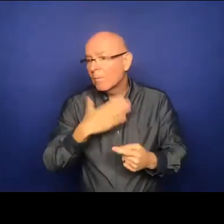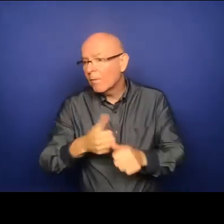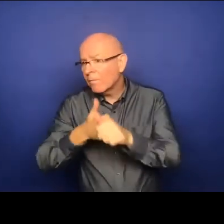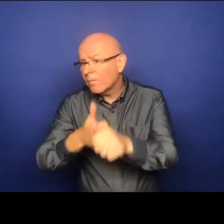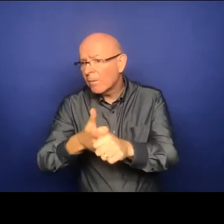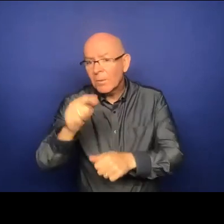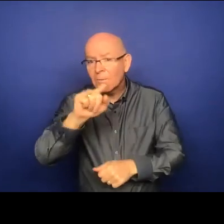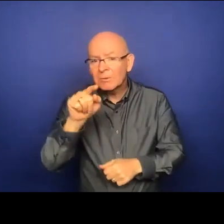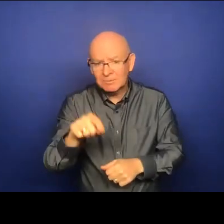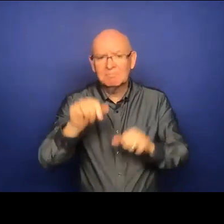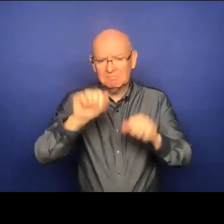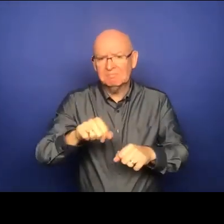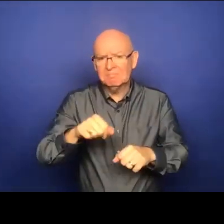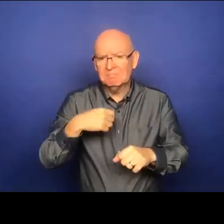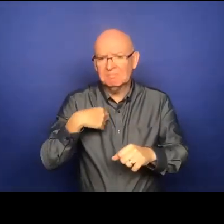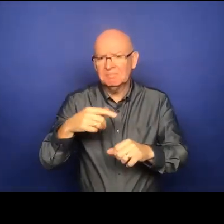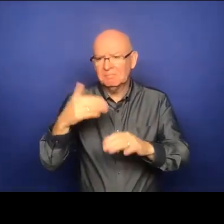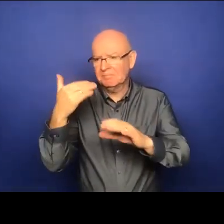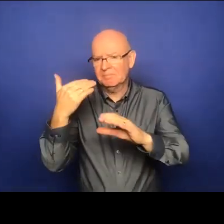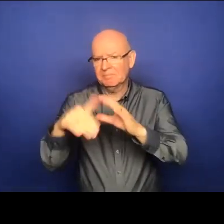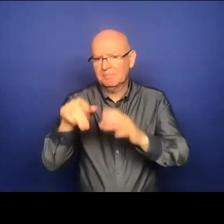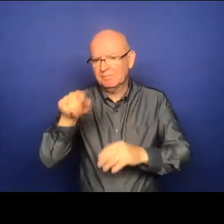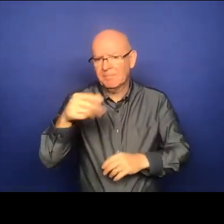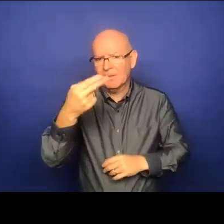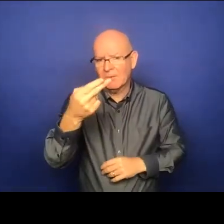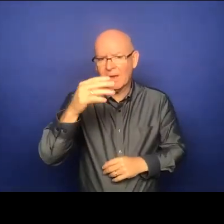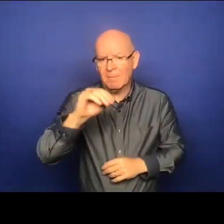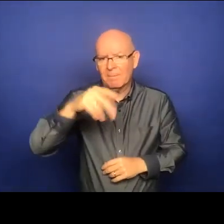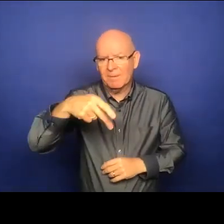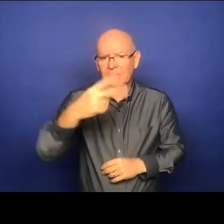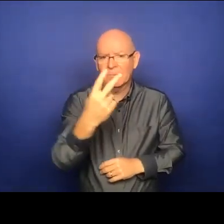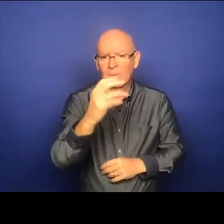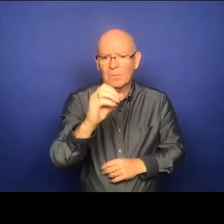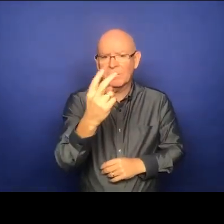be sent to HMP